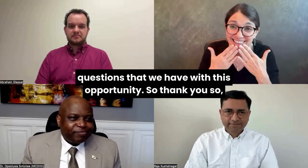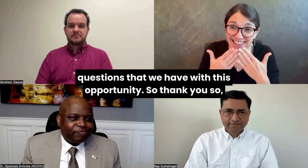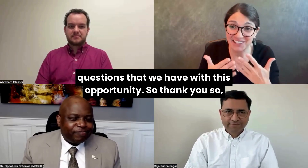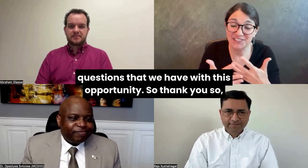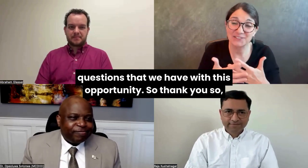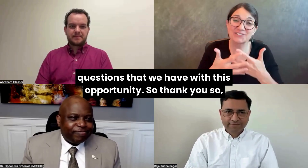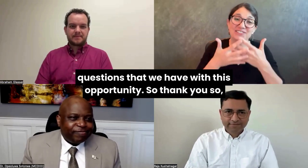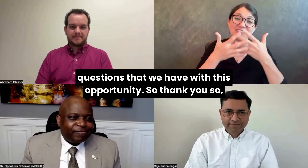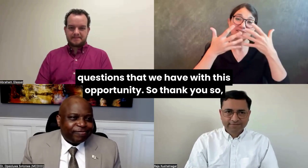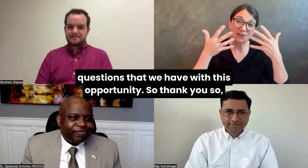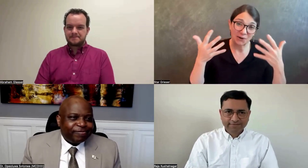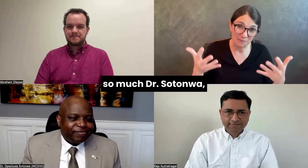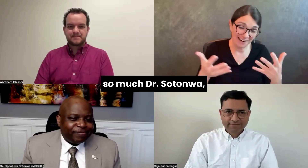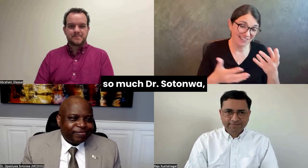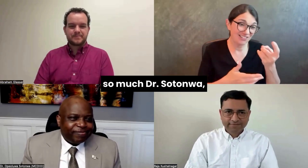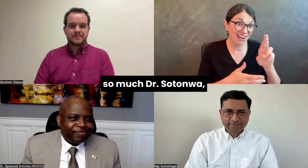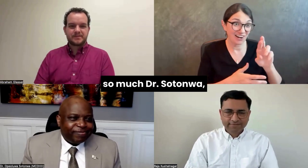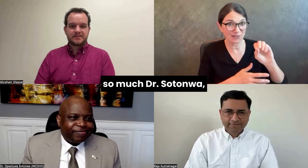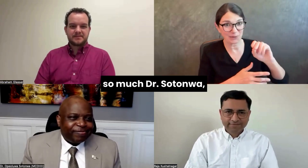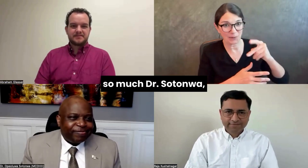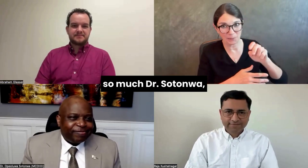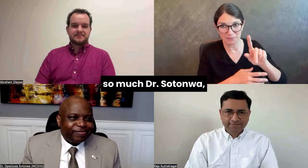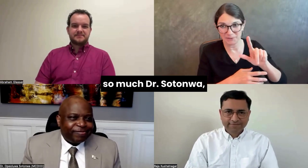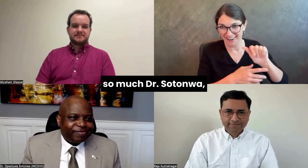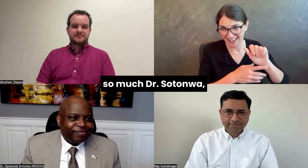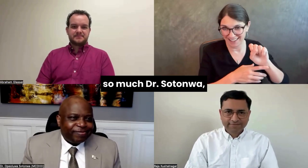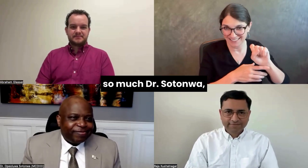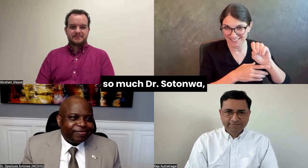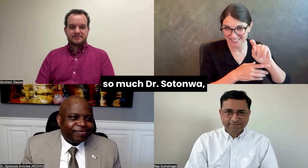so much Dr. Sotonwa,